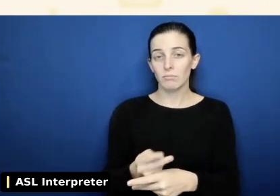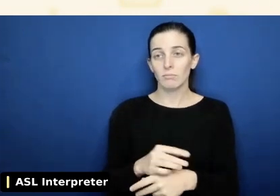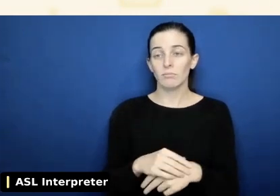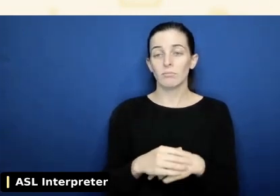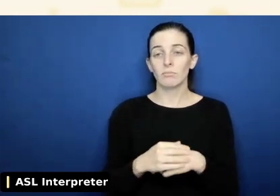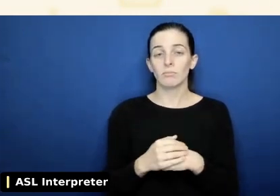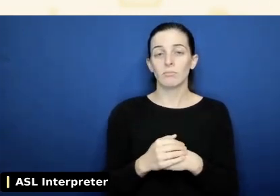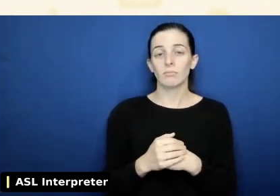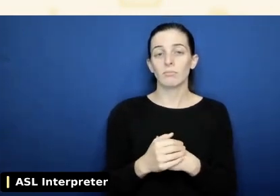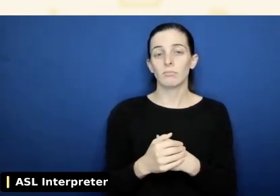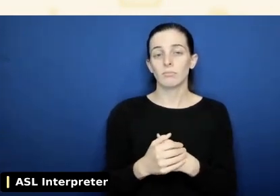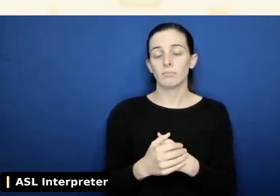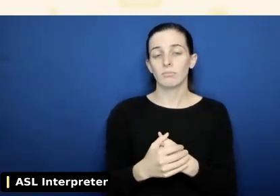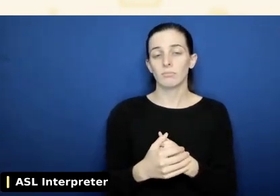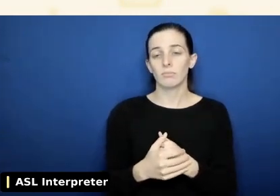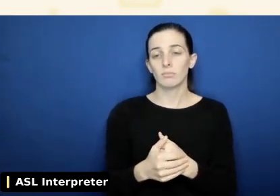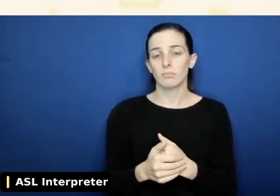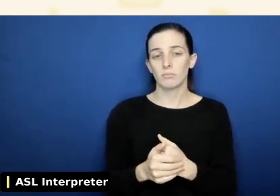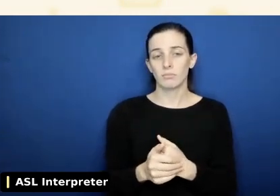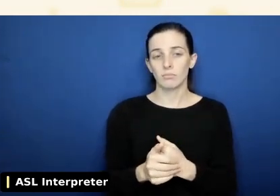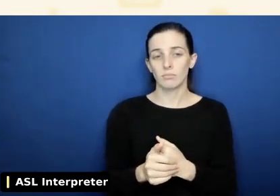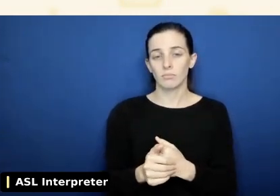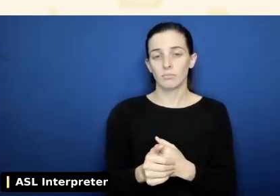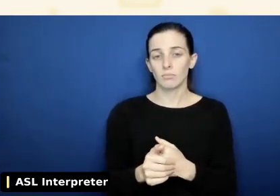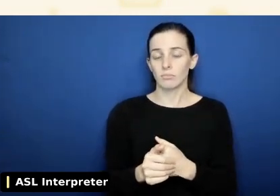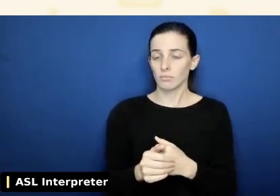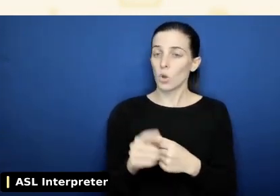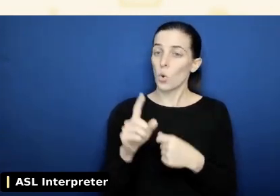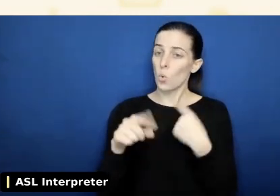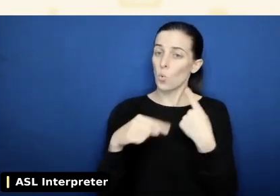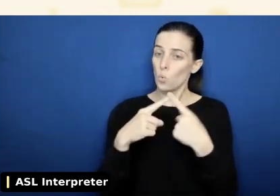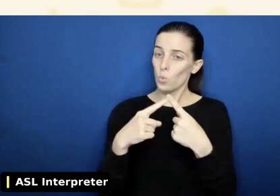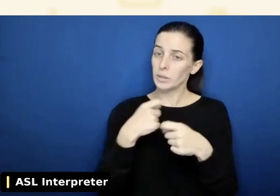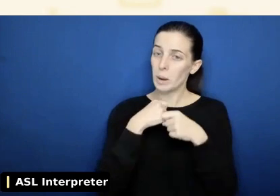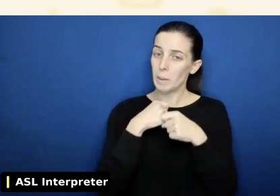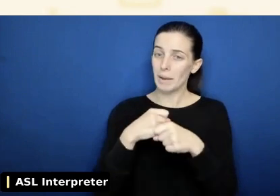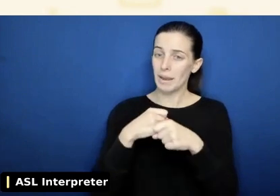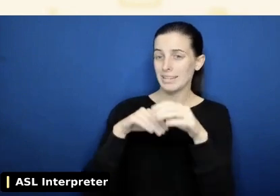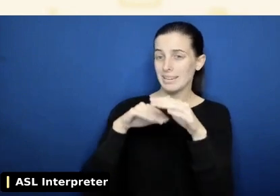When we are creating inclusive and accessible WordPress events,